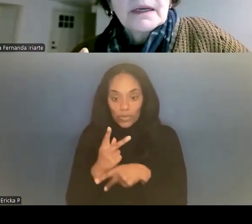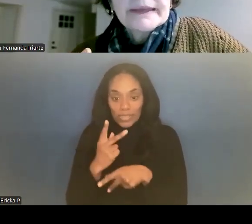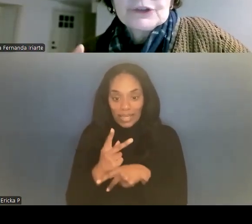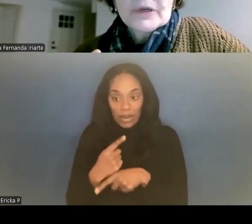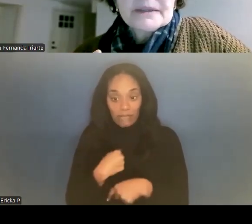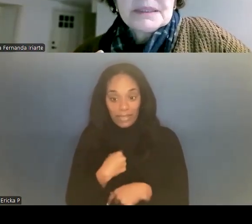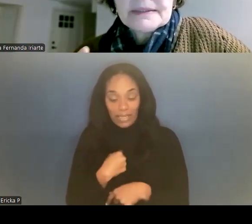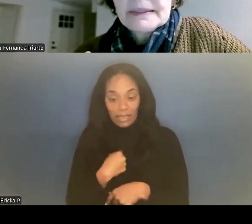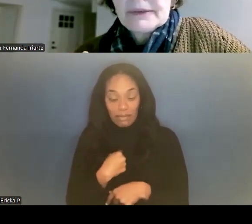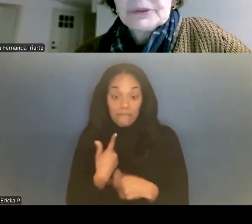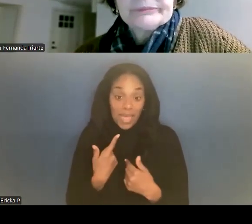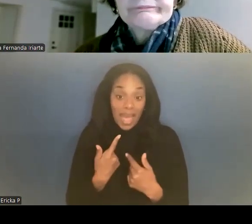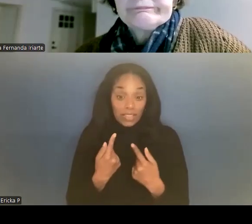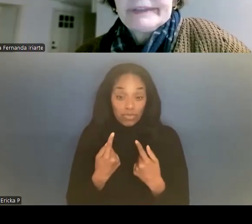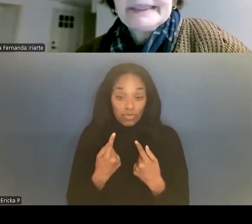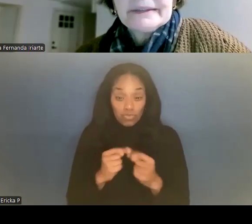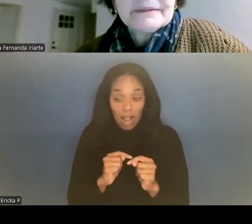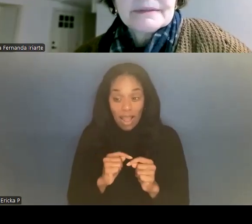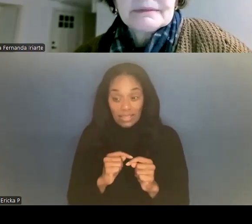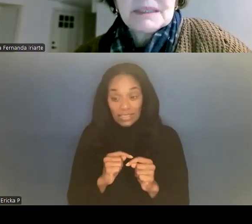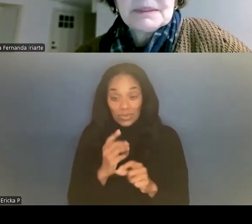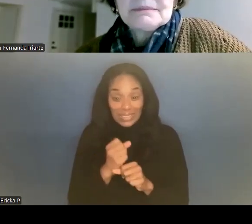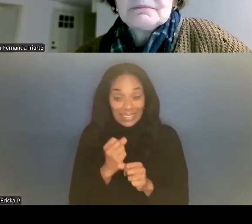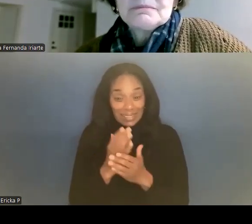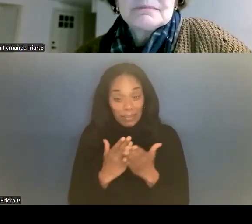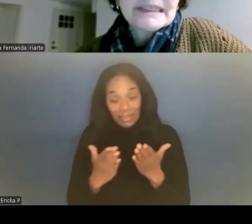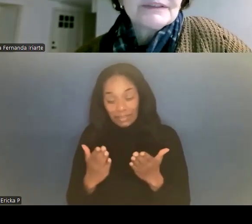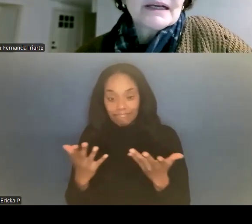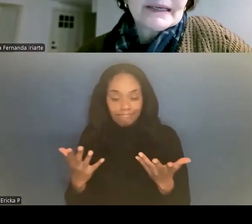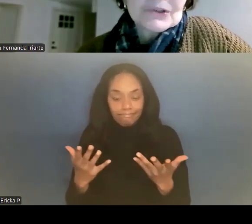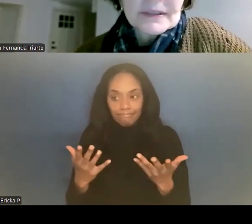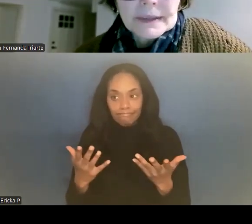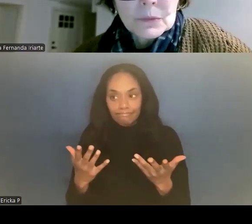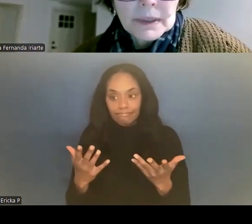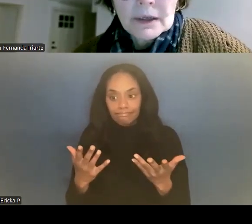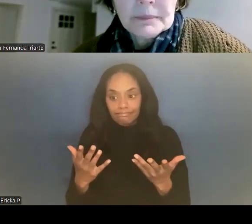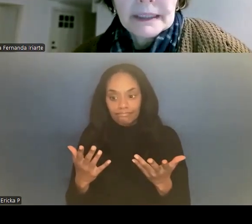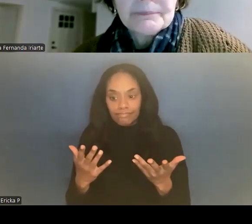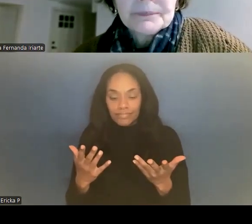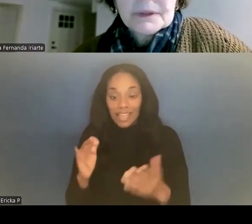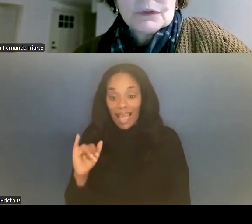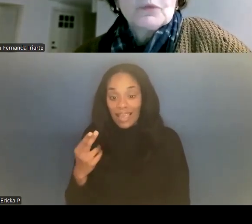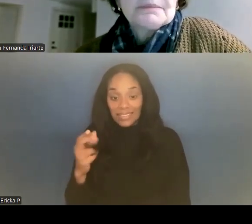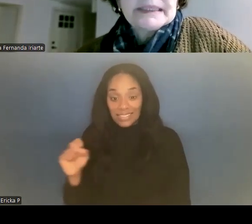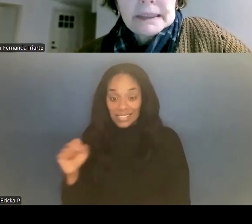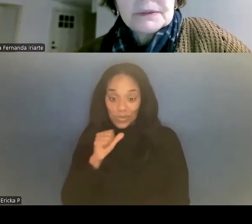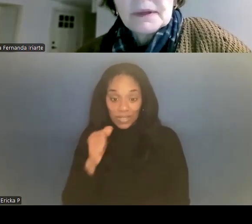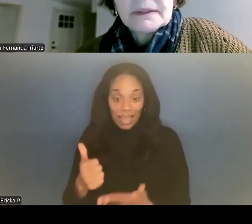I can try to piece together things. Maybe not even IHSS would help me for what my needs are.